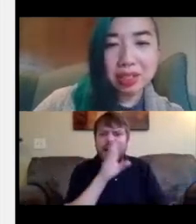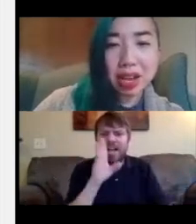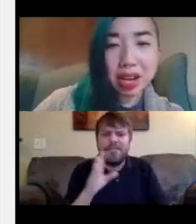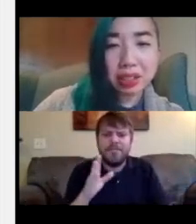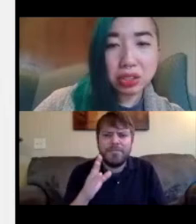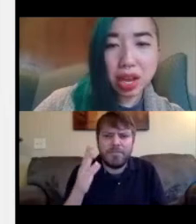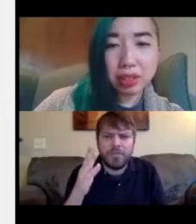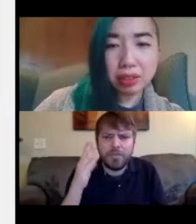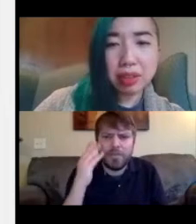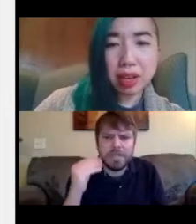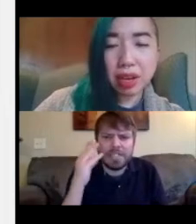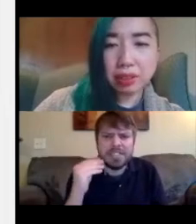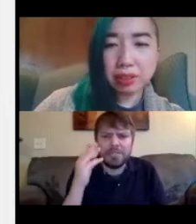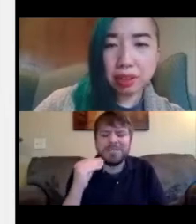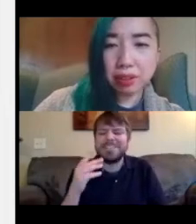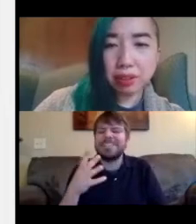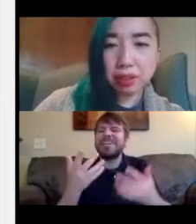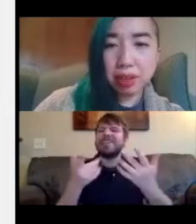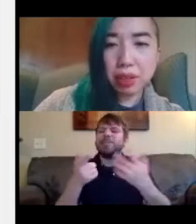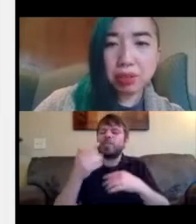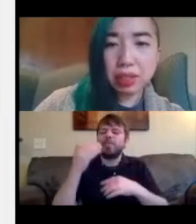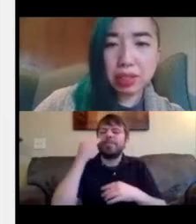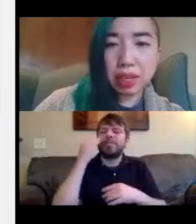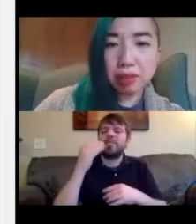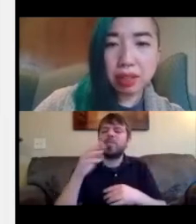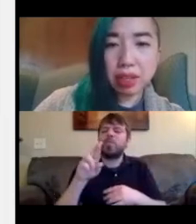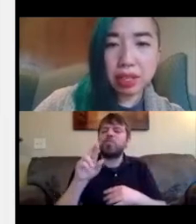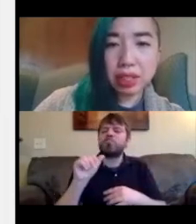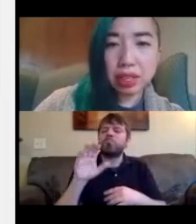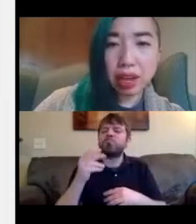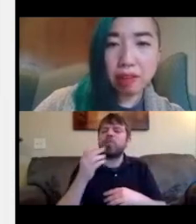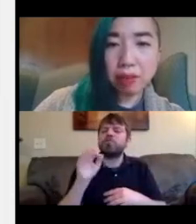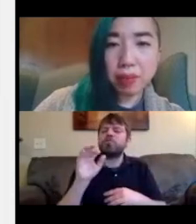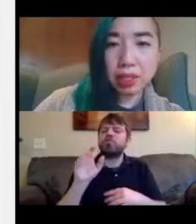not as a child, nor as an adult, but trust that if there is a life for me to